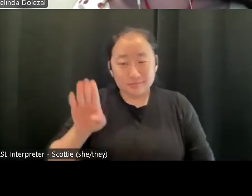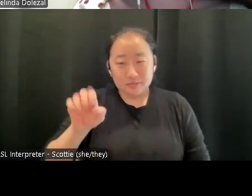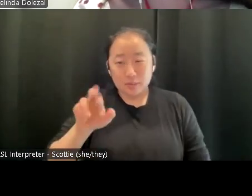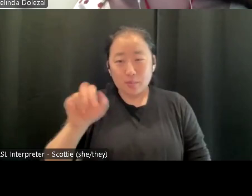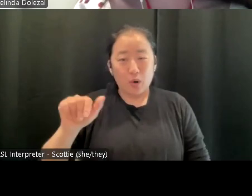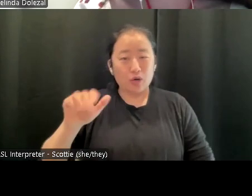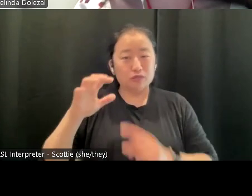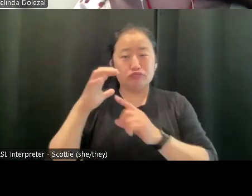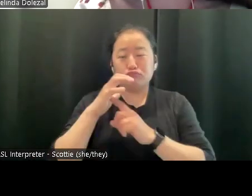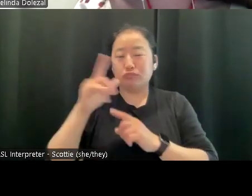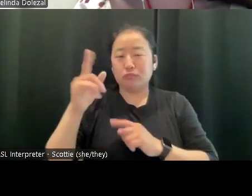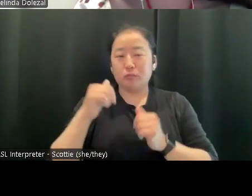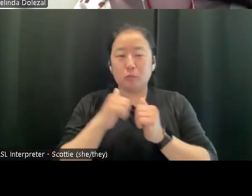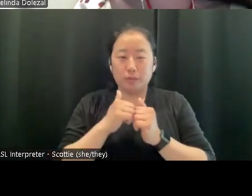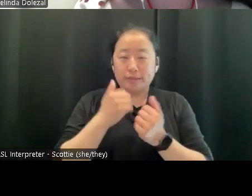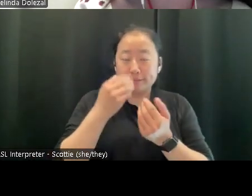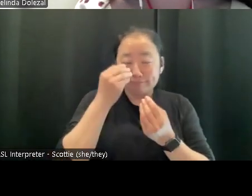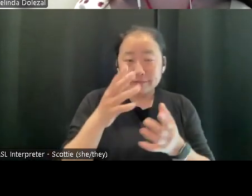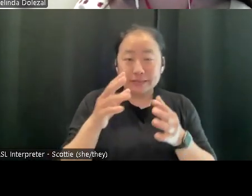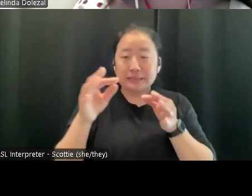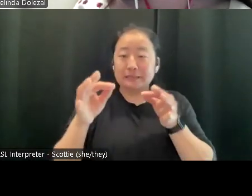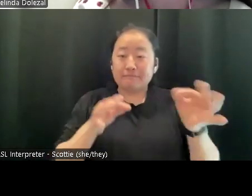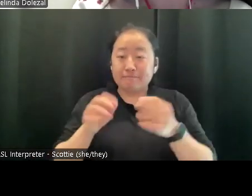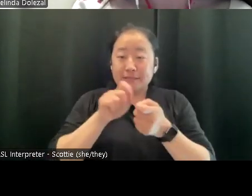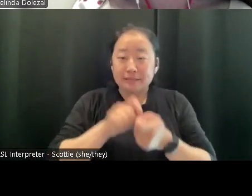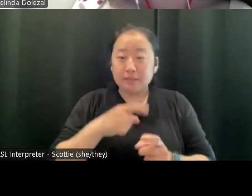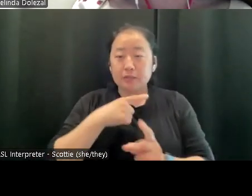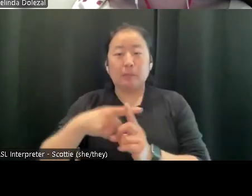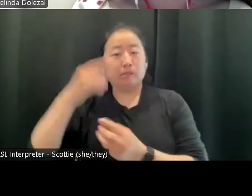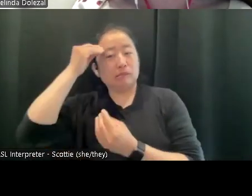along with the information itself. So as with the others, if you are